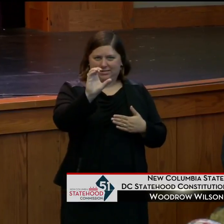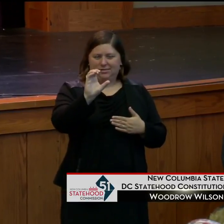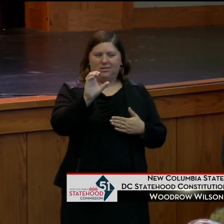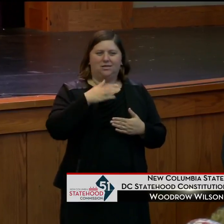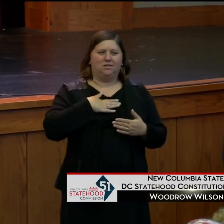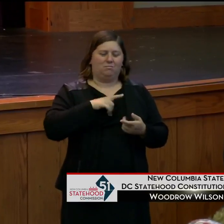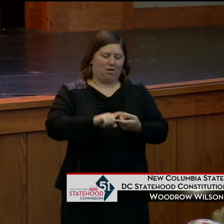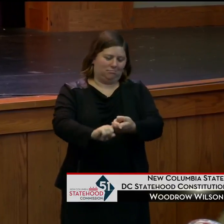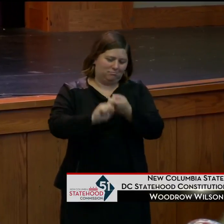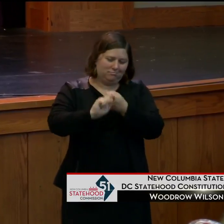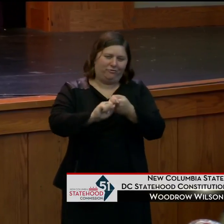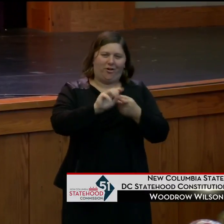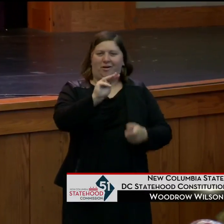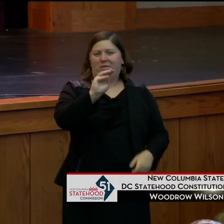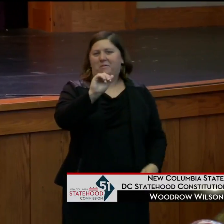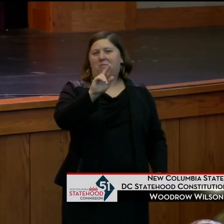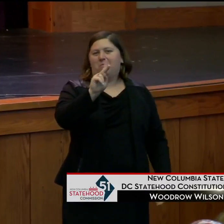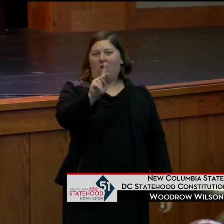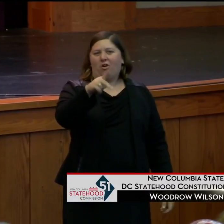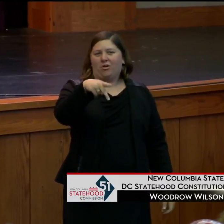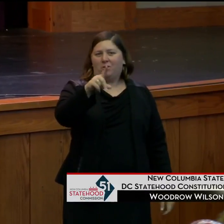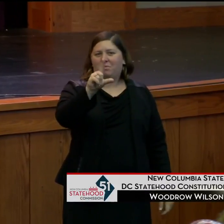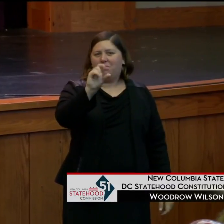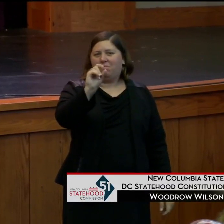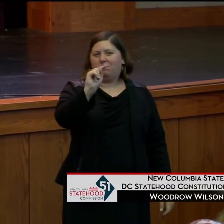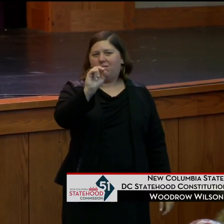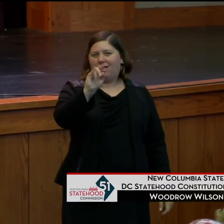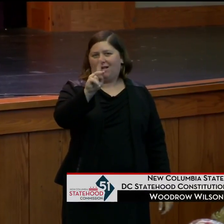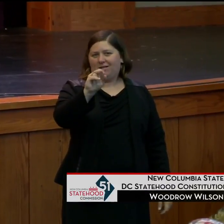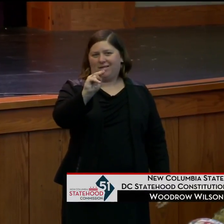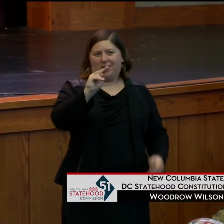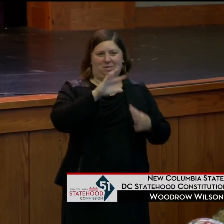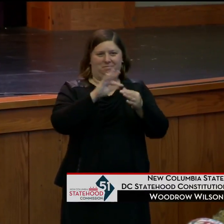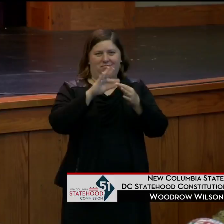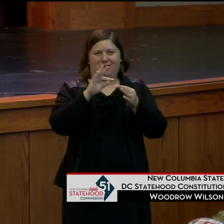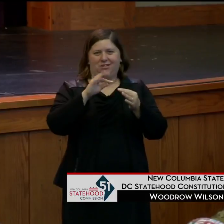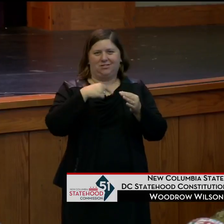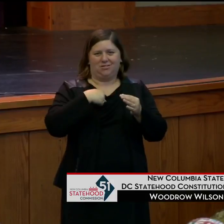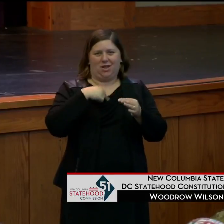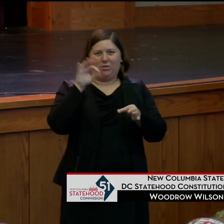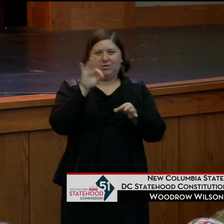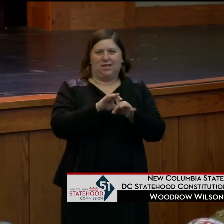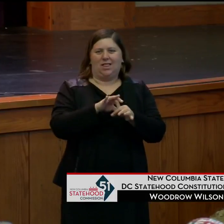MARK PLOTKIN MENTIONED I'VE BEEN HE AS A DELEGATE TO THE